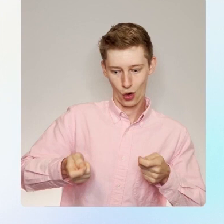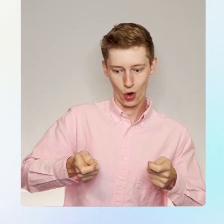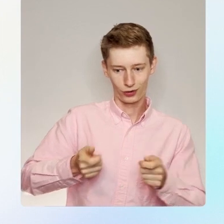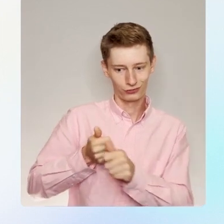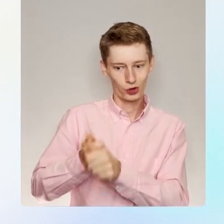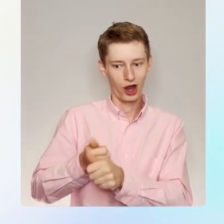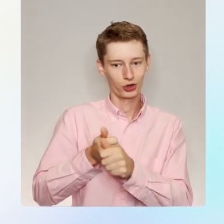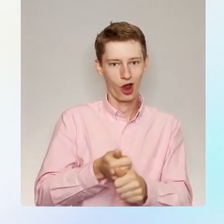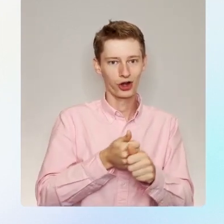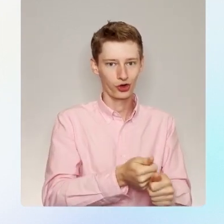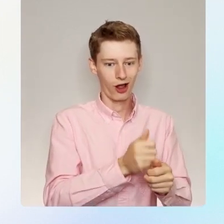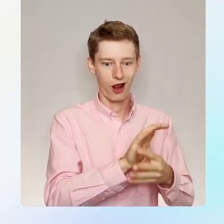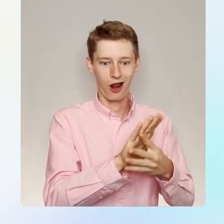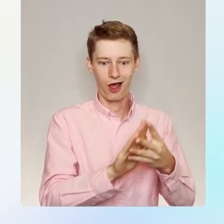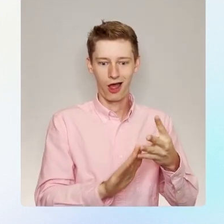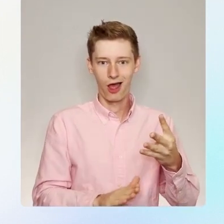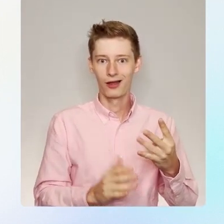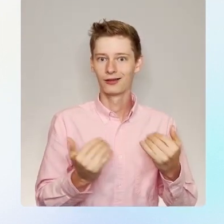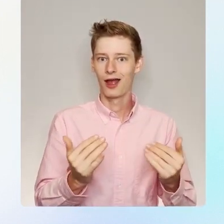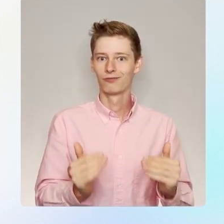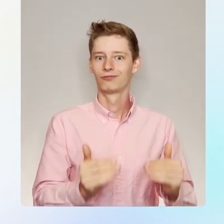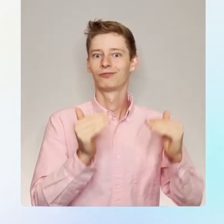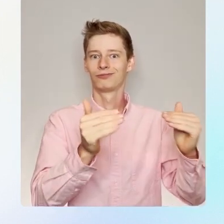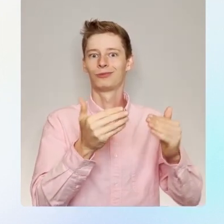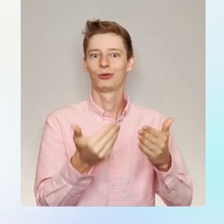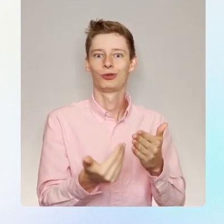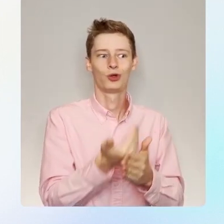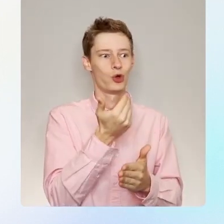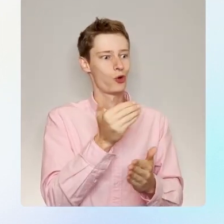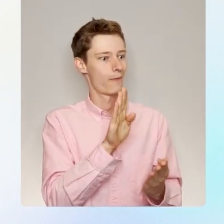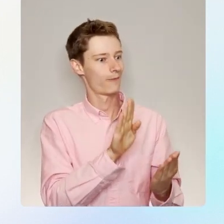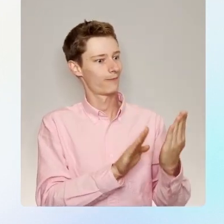unlocking a new dimension of presence in VR.